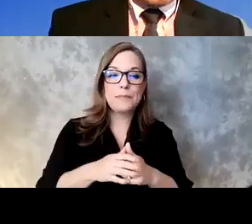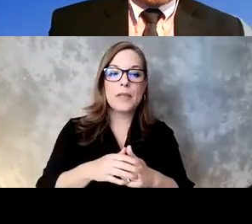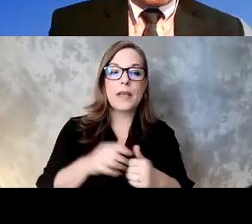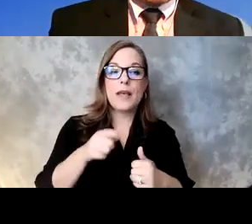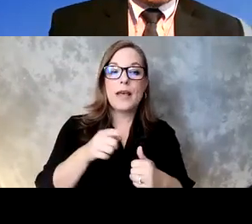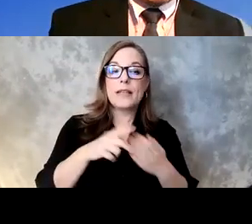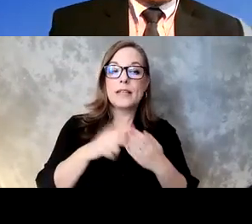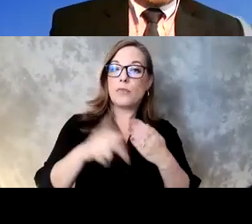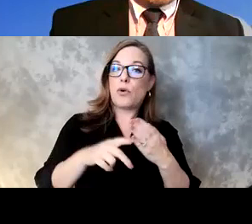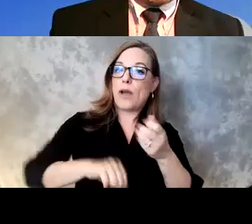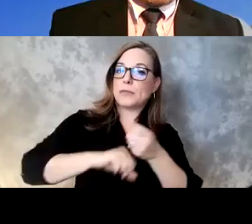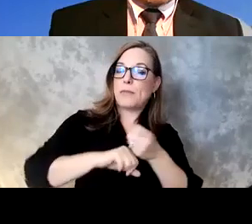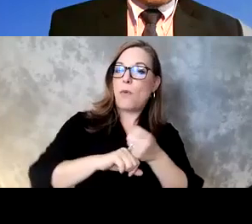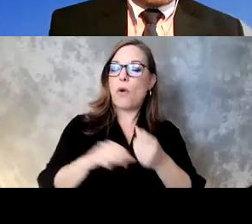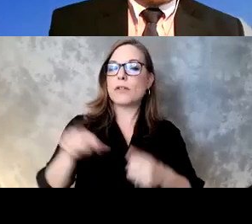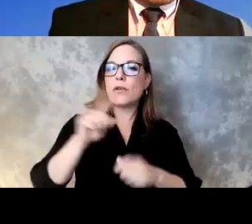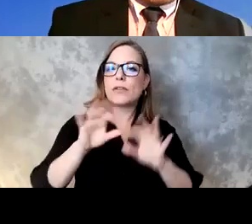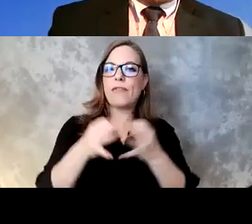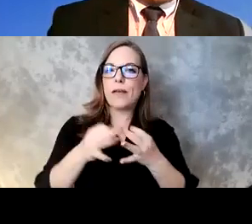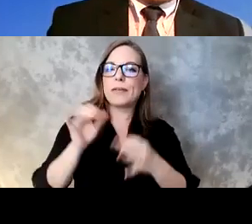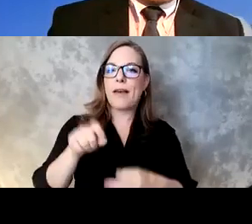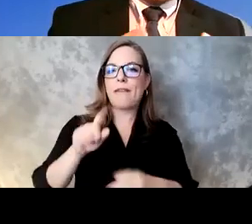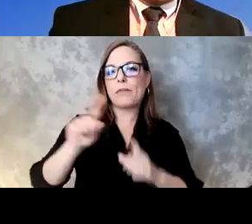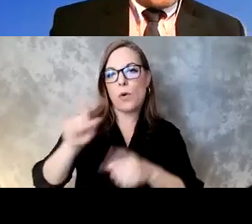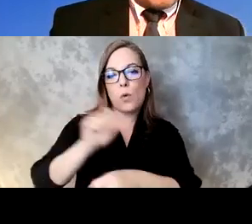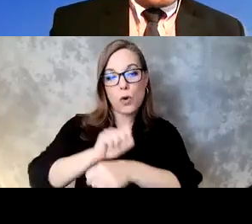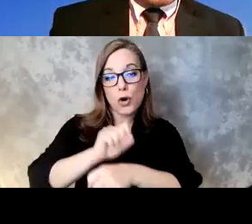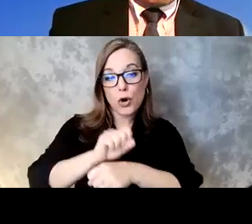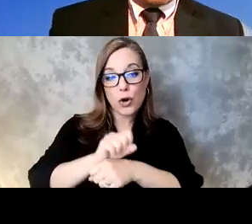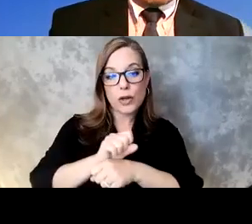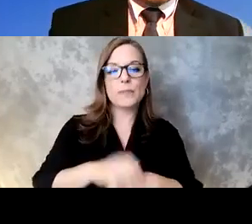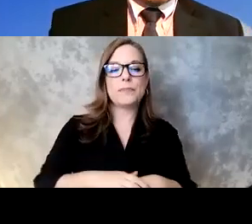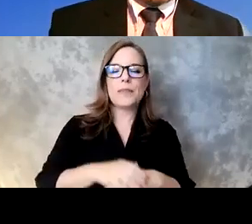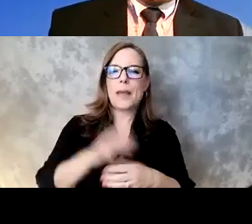and maximize student learning opportunities. Providing a full-day can be accomplished through